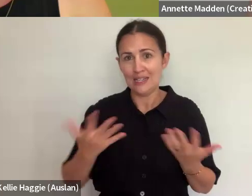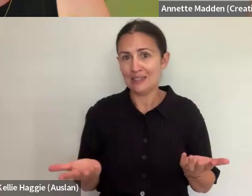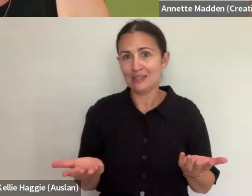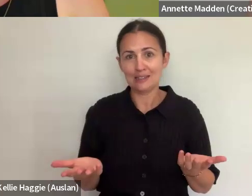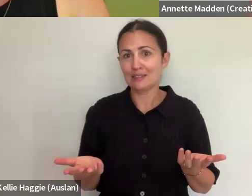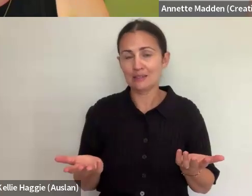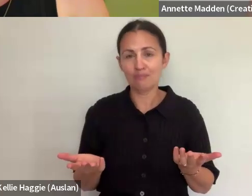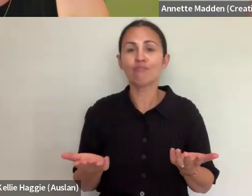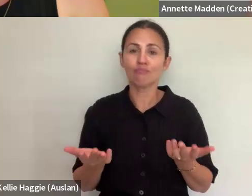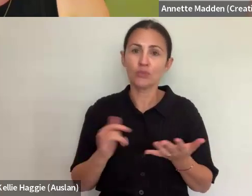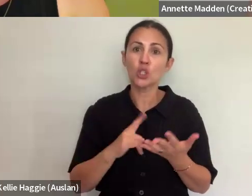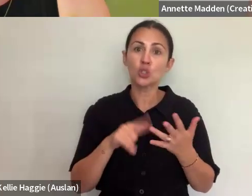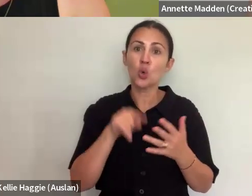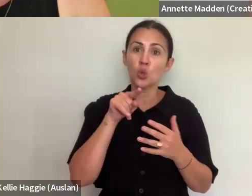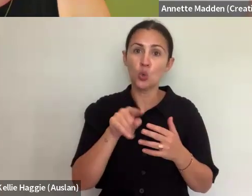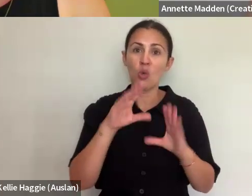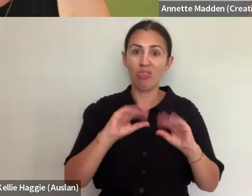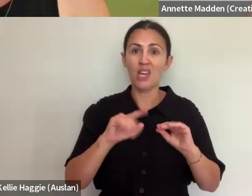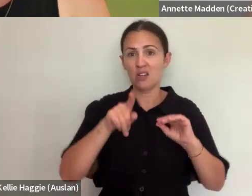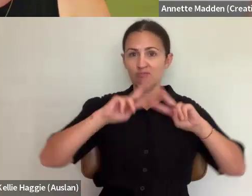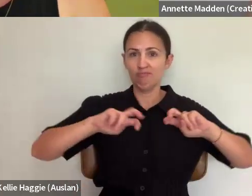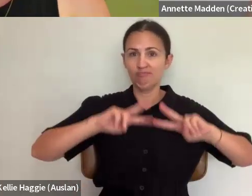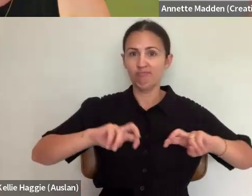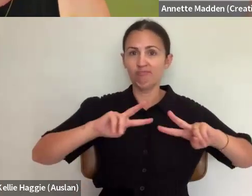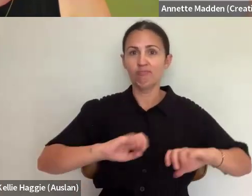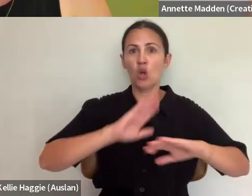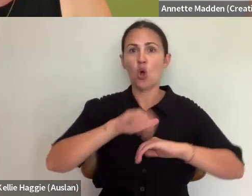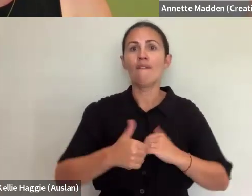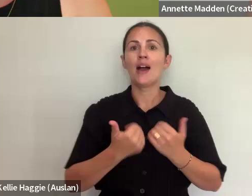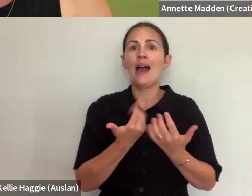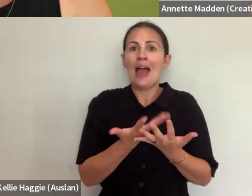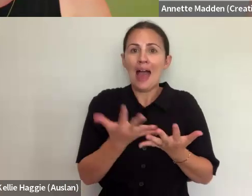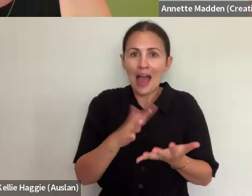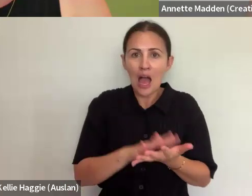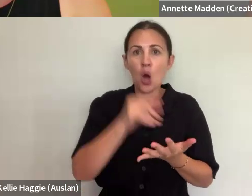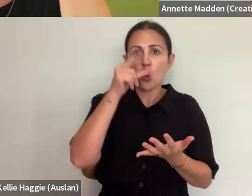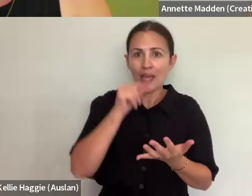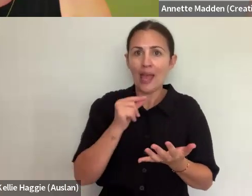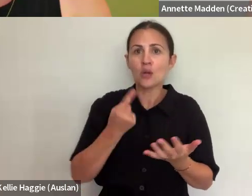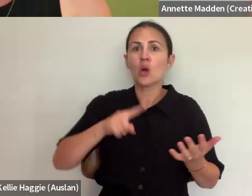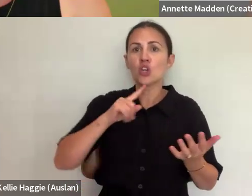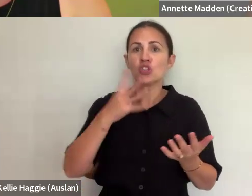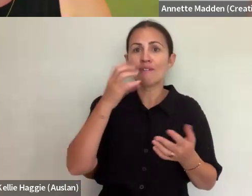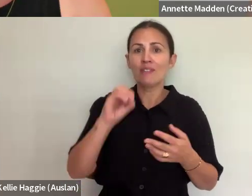you to apply for what you need in this program and really kind of looking at how that